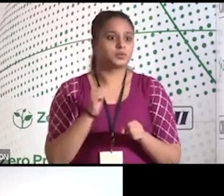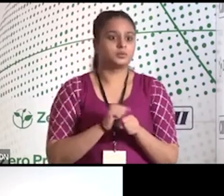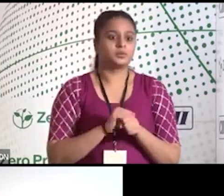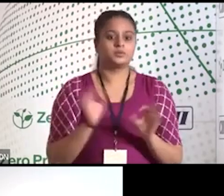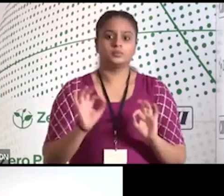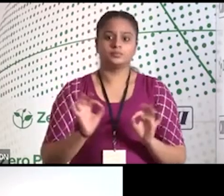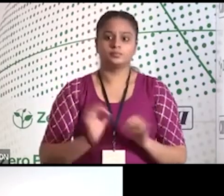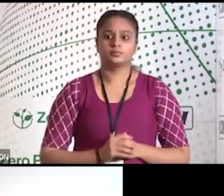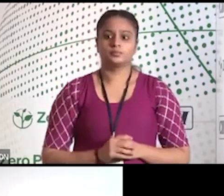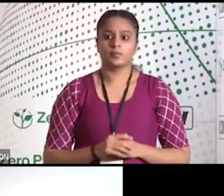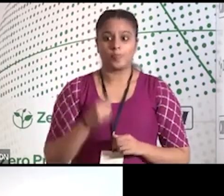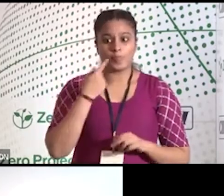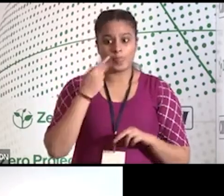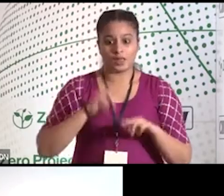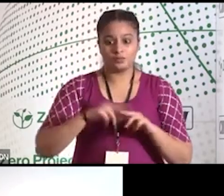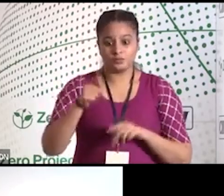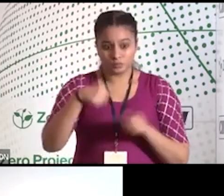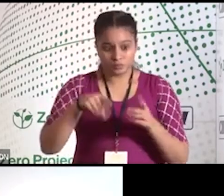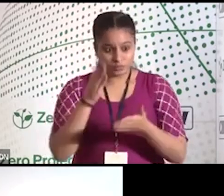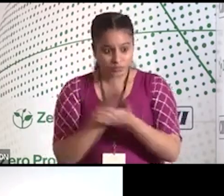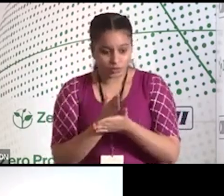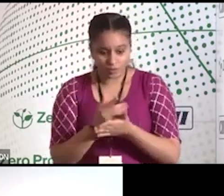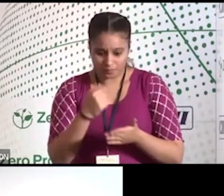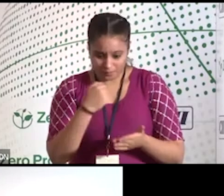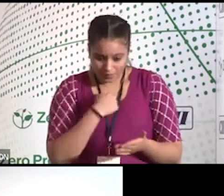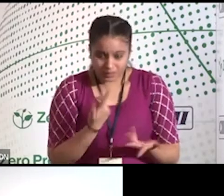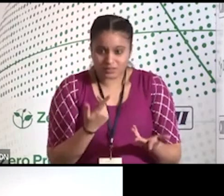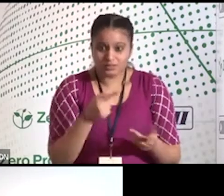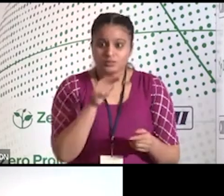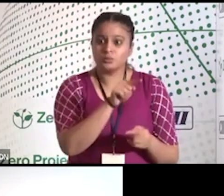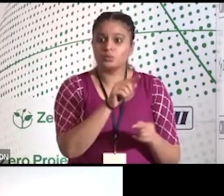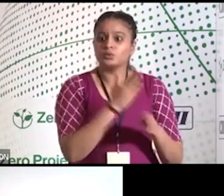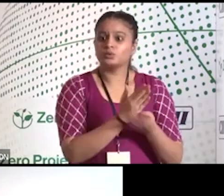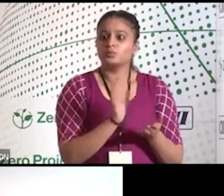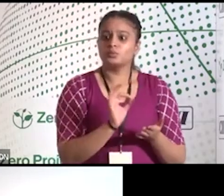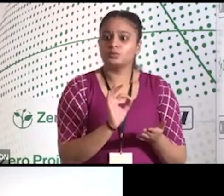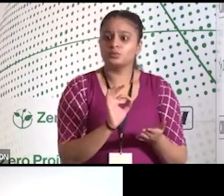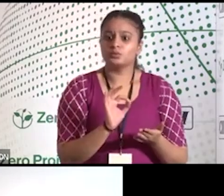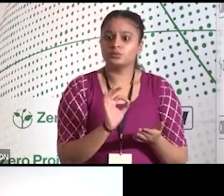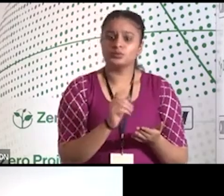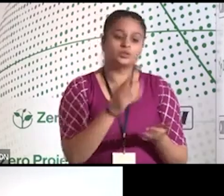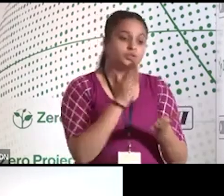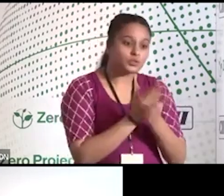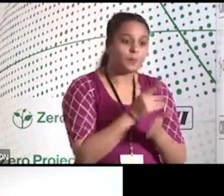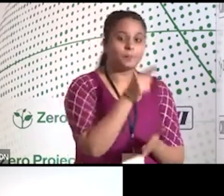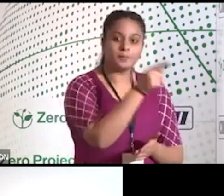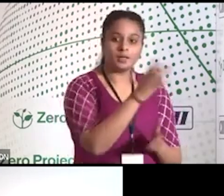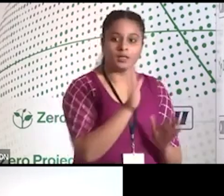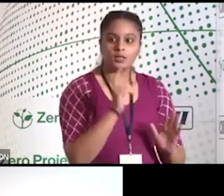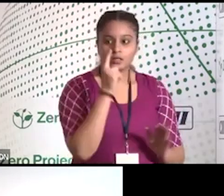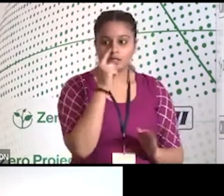because if you can't stop, what are you stopping me, lady? Just because you can. So stop. Stop the force that is.